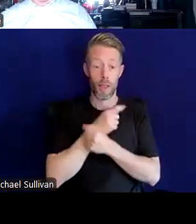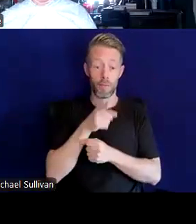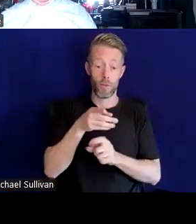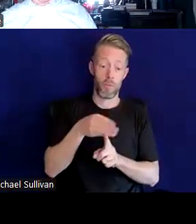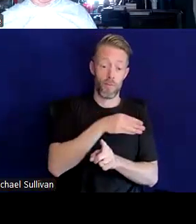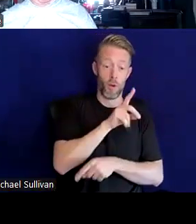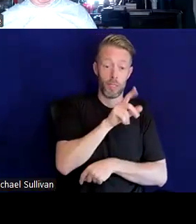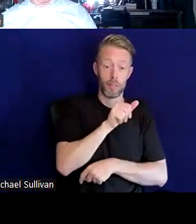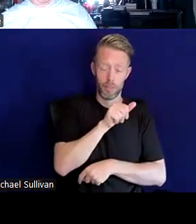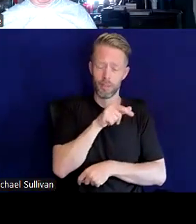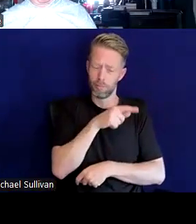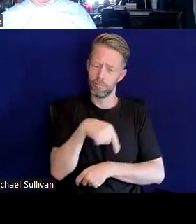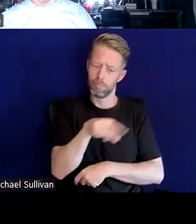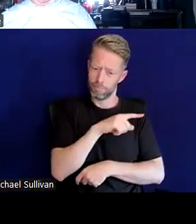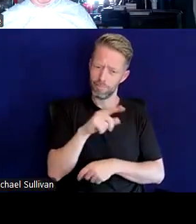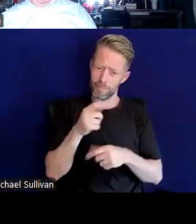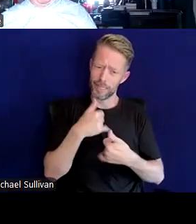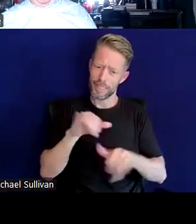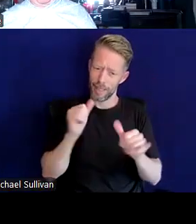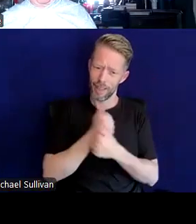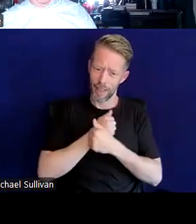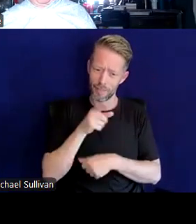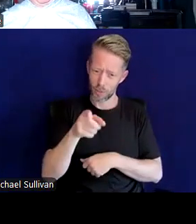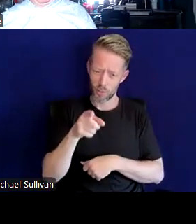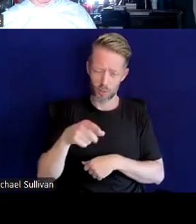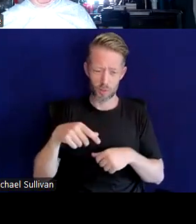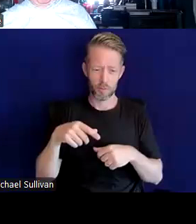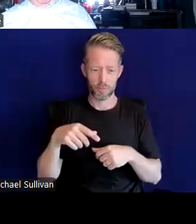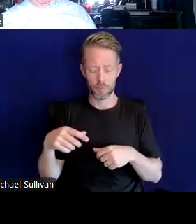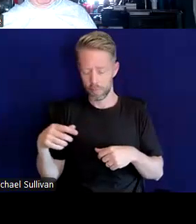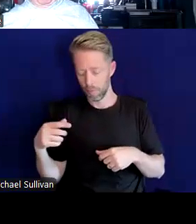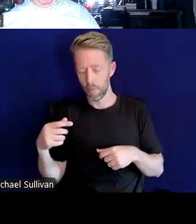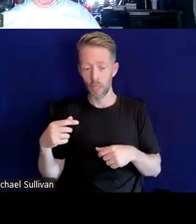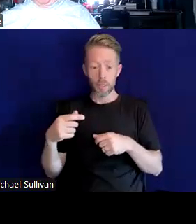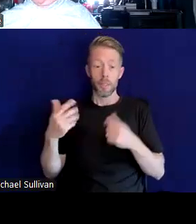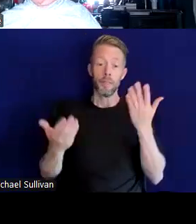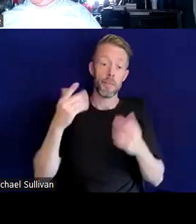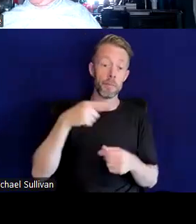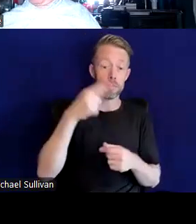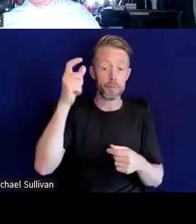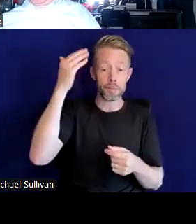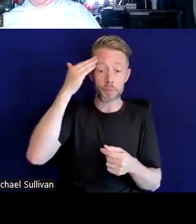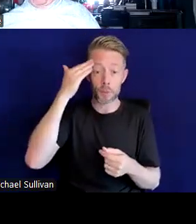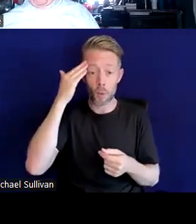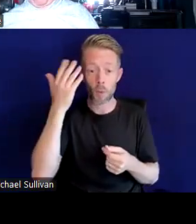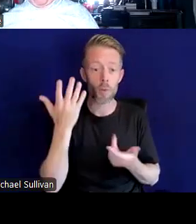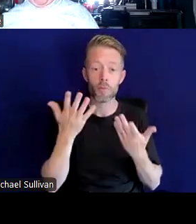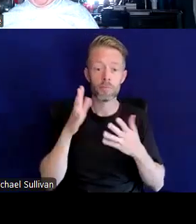your disability still love you, and they maybe need to know